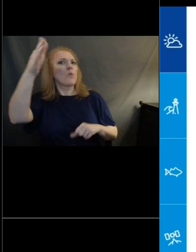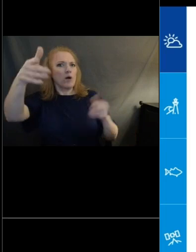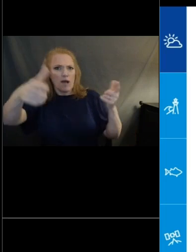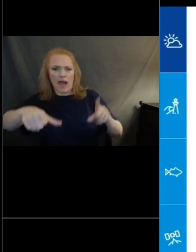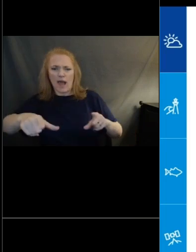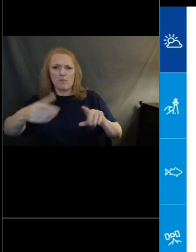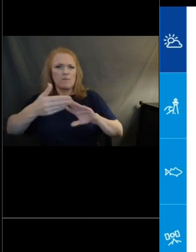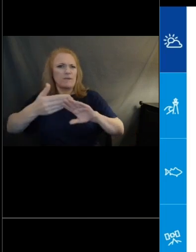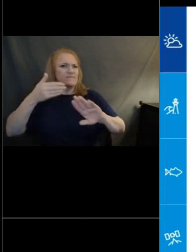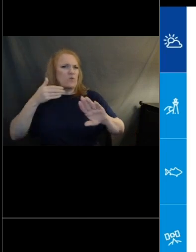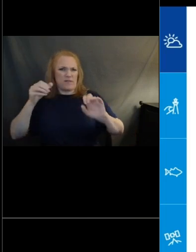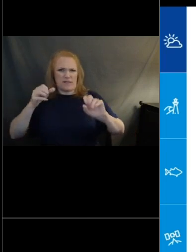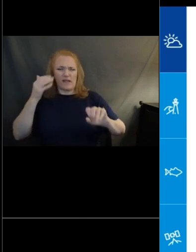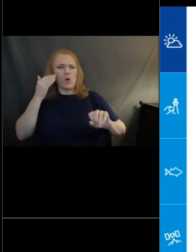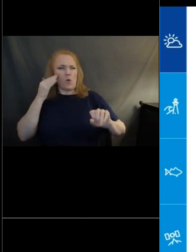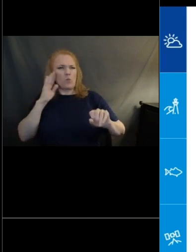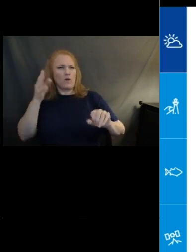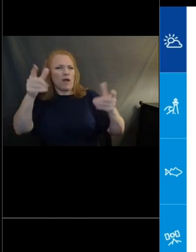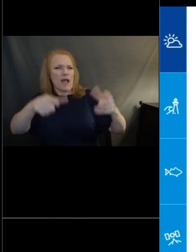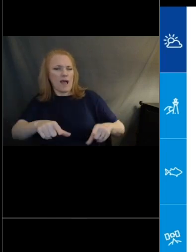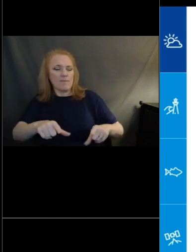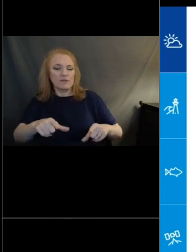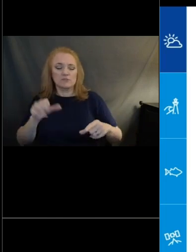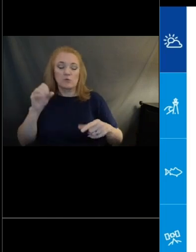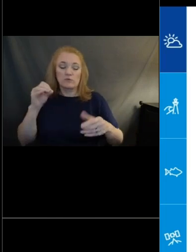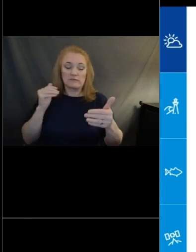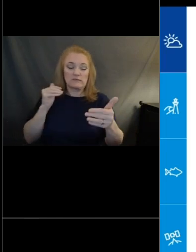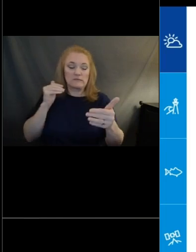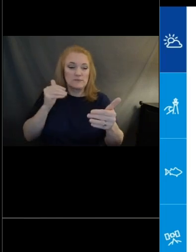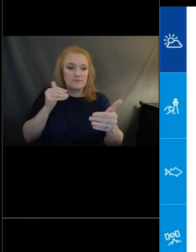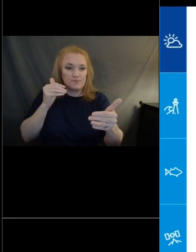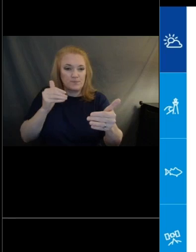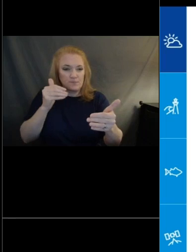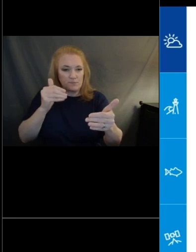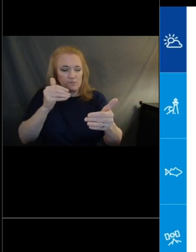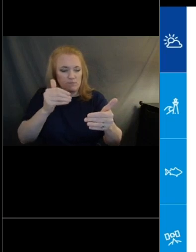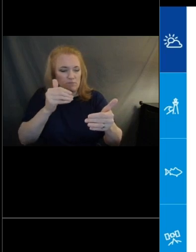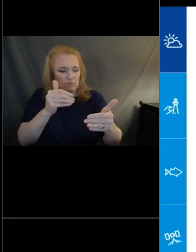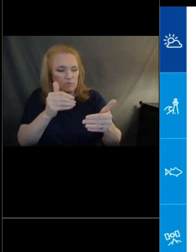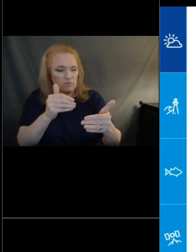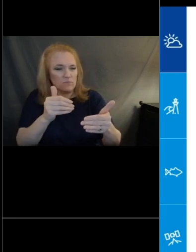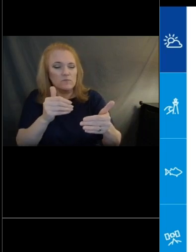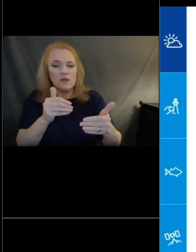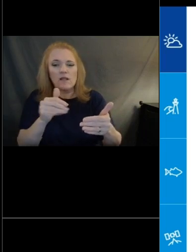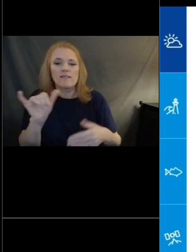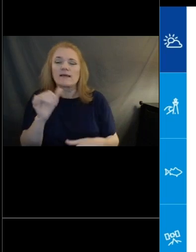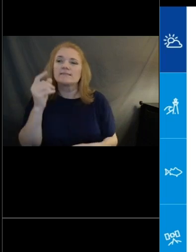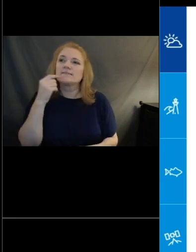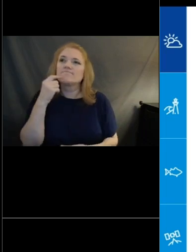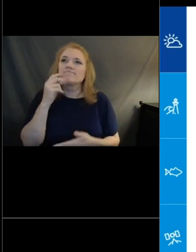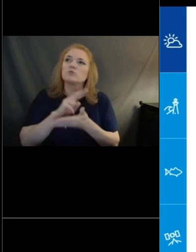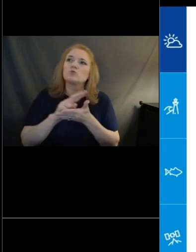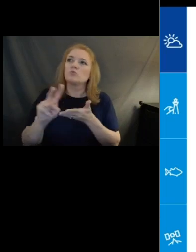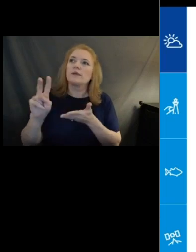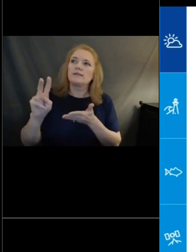basically when the event moves from the longer range time frame say two weeks out to a week out,